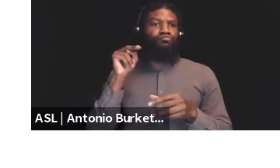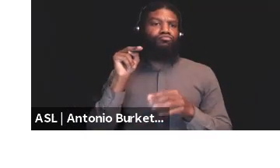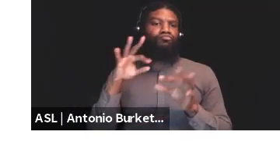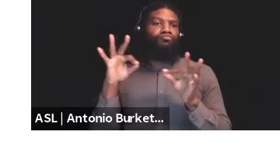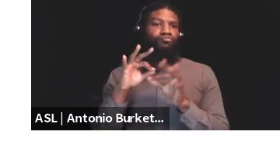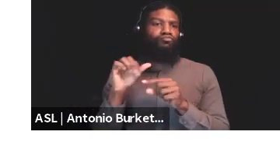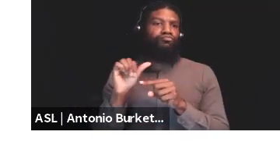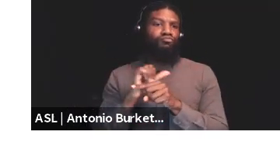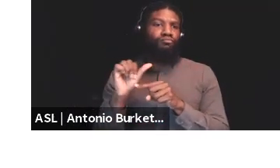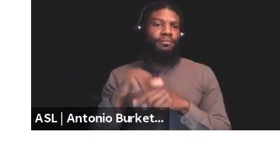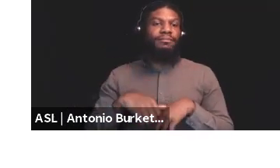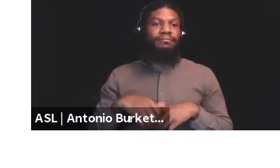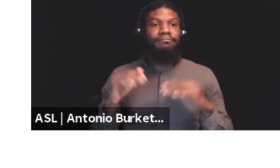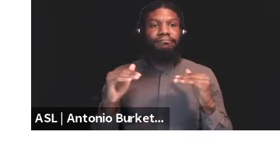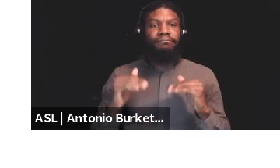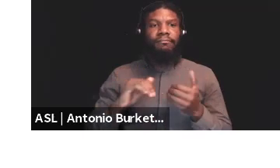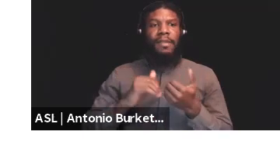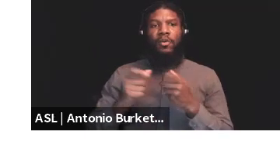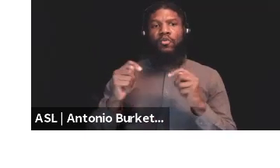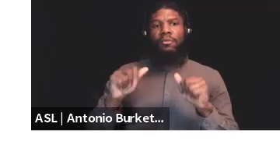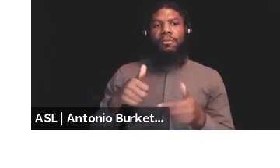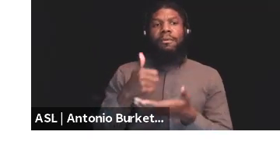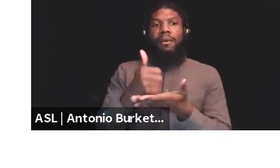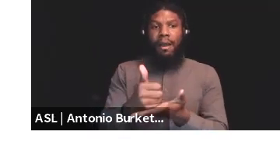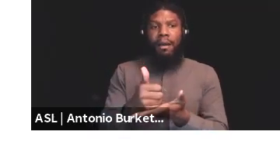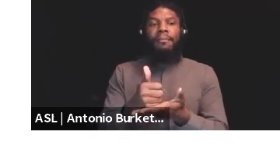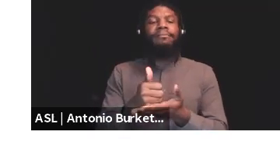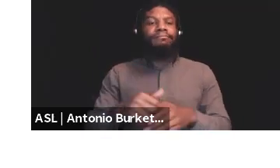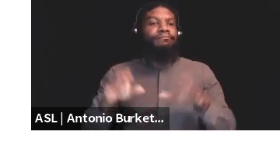Tutors can provide the most help during a consultation by focusing on global